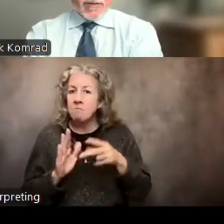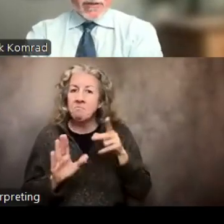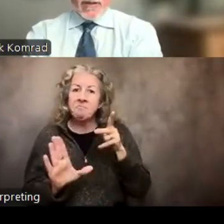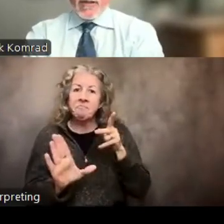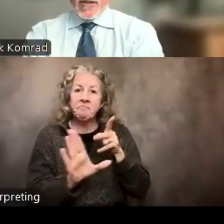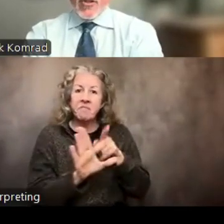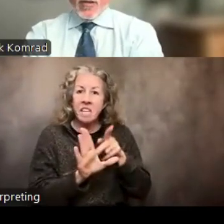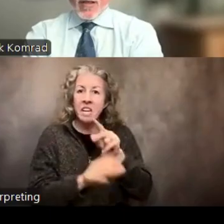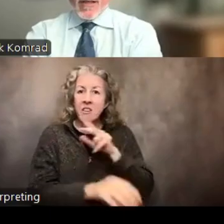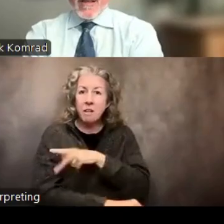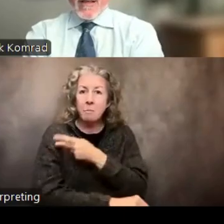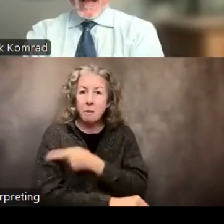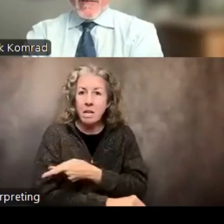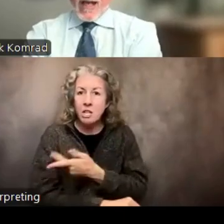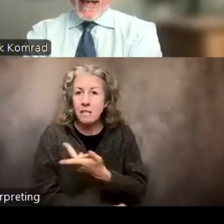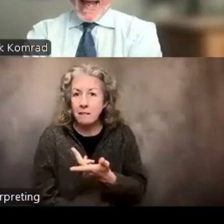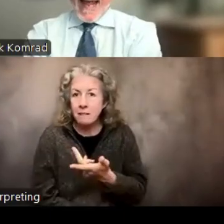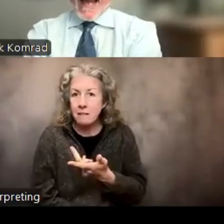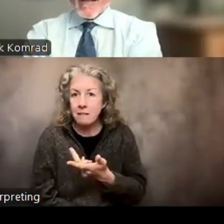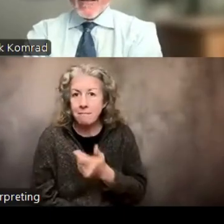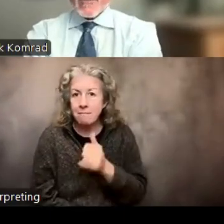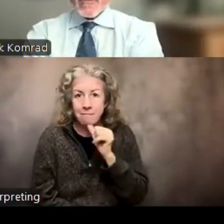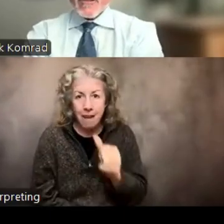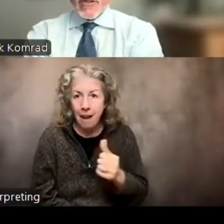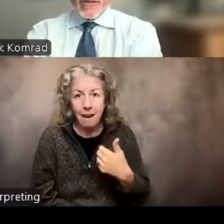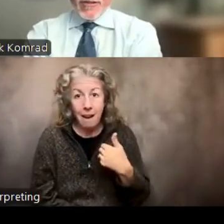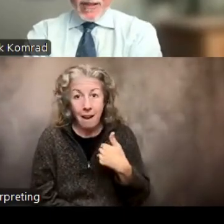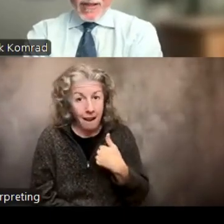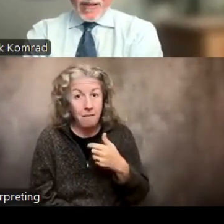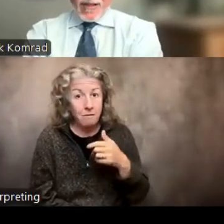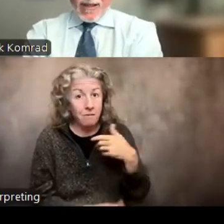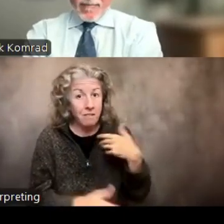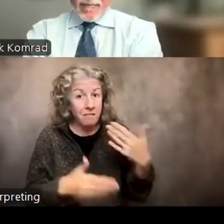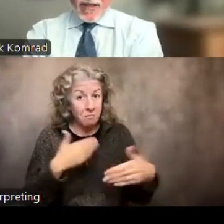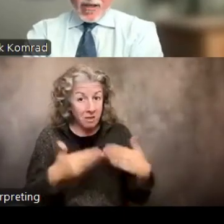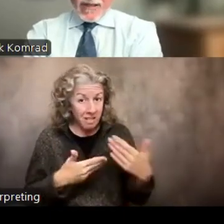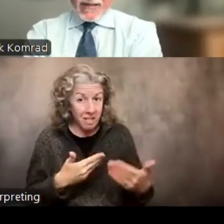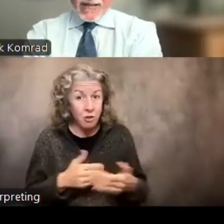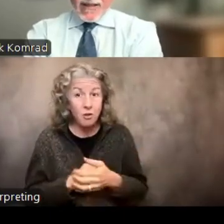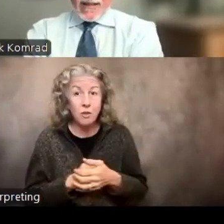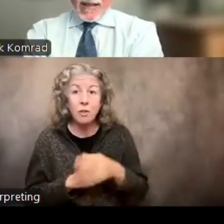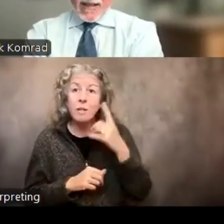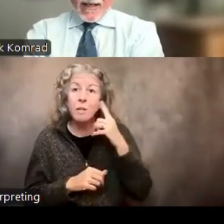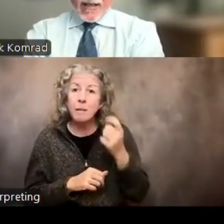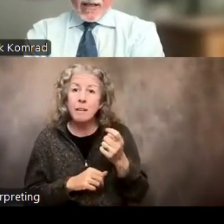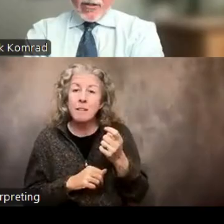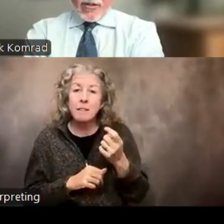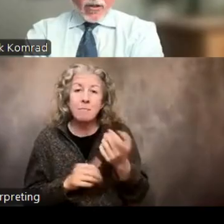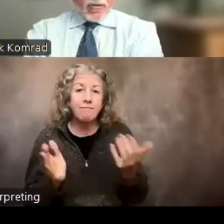see shortly, have not had these procedures, because, again, no